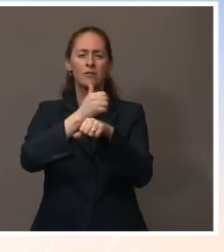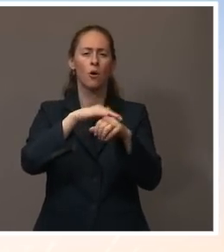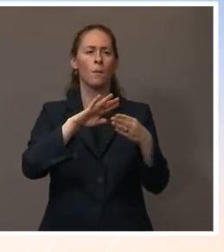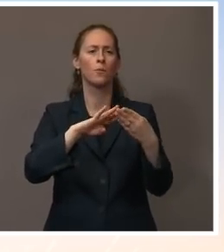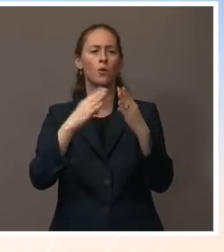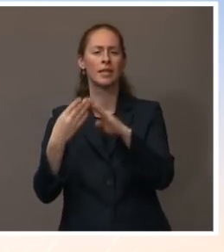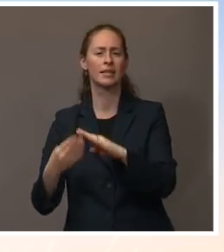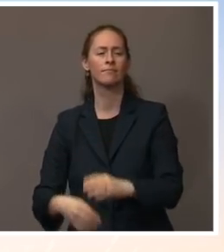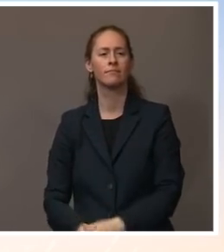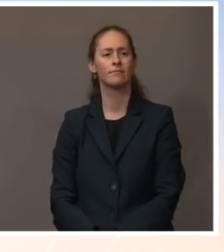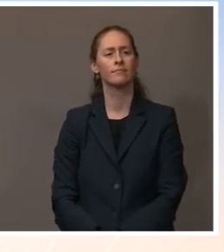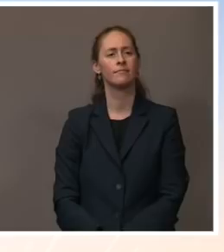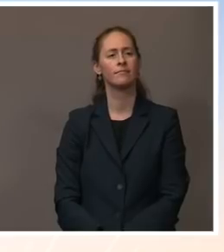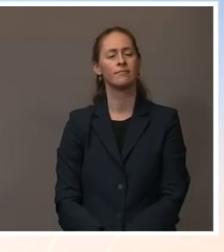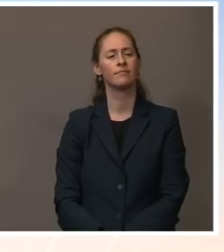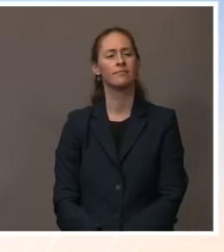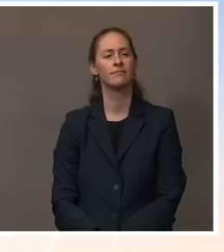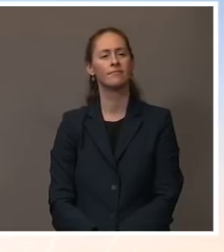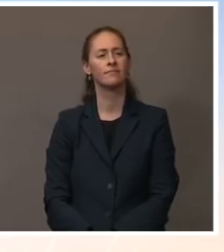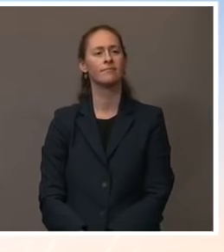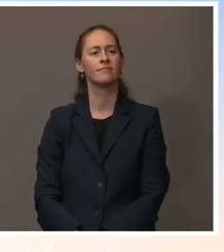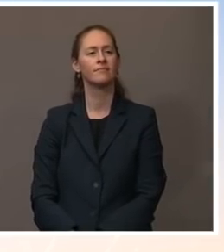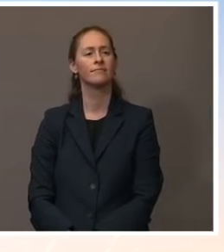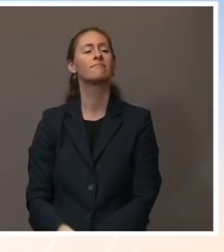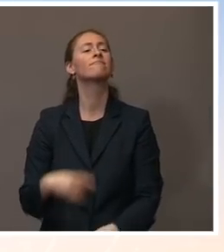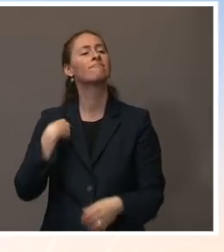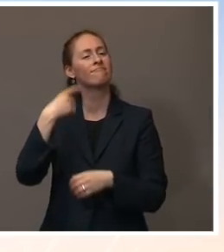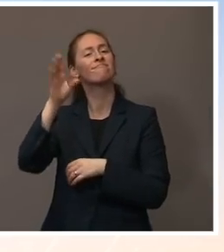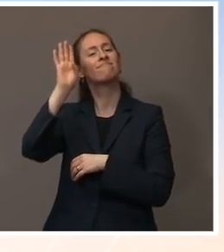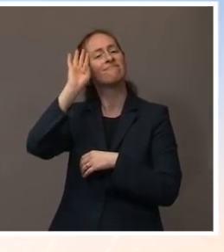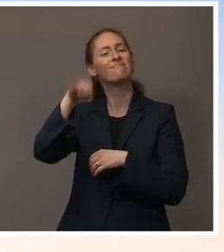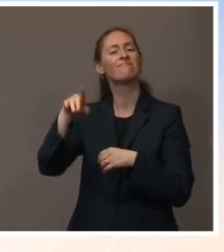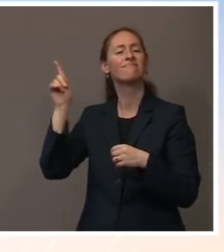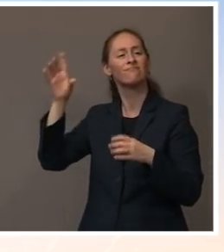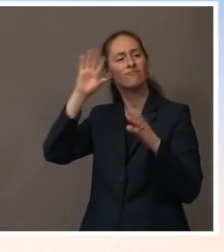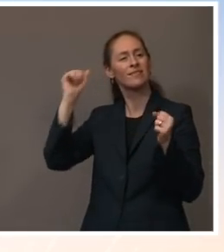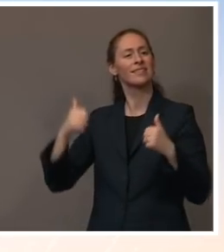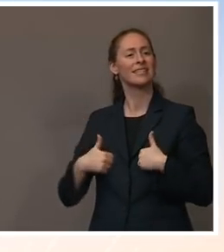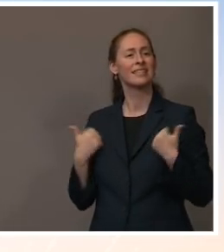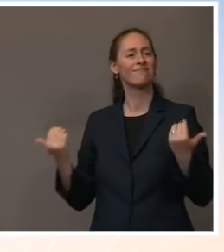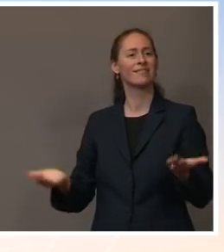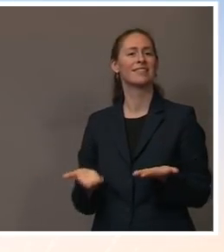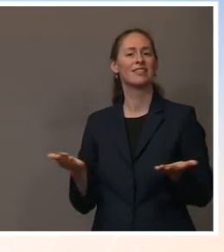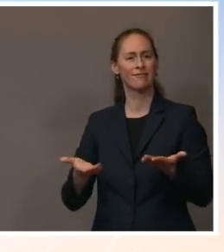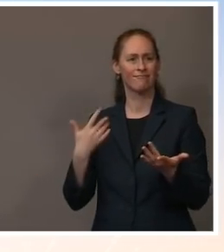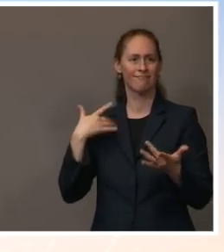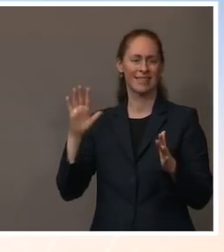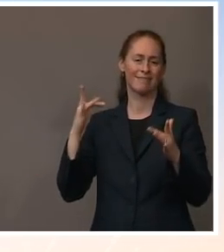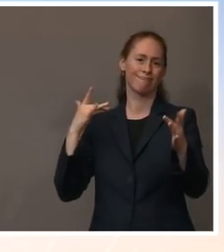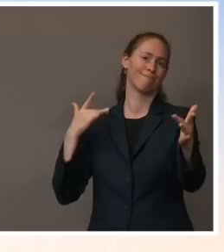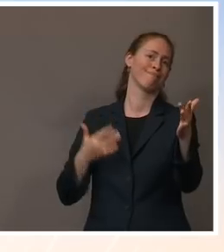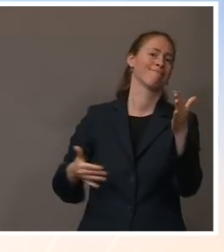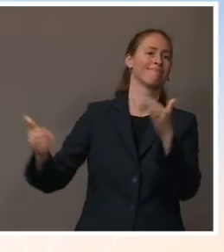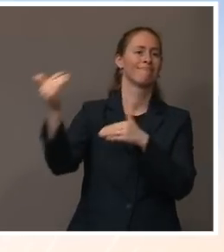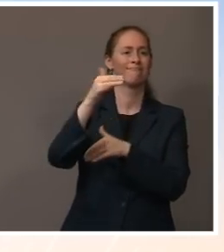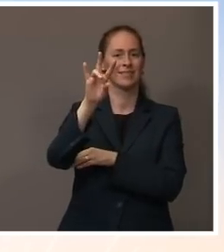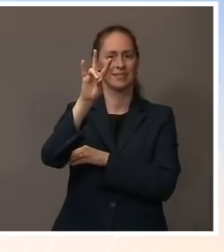and they have got -- we have got -- Washington, D.C., has gone beyond their 70 percent goal, it's okay to do .